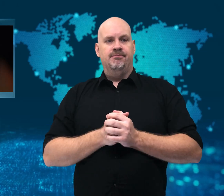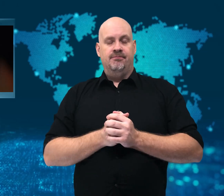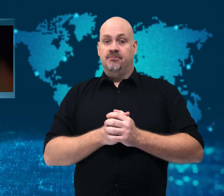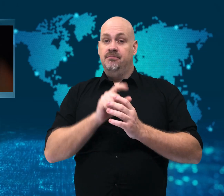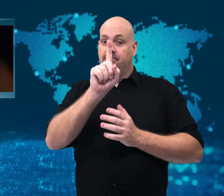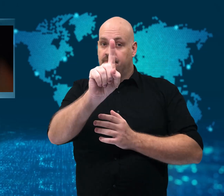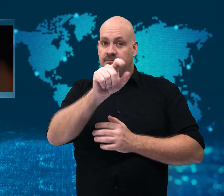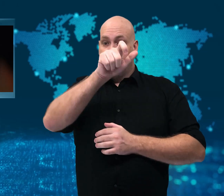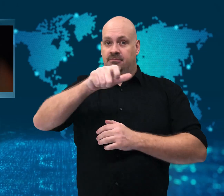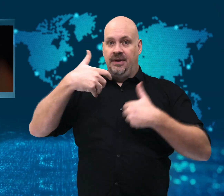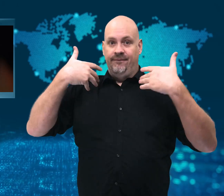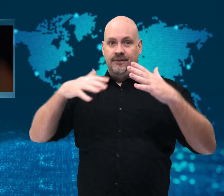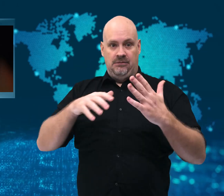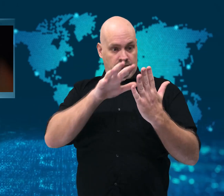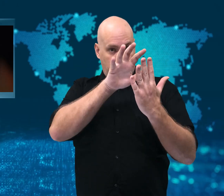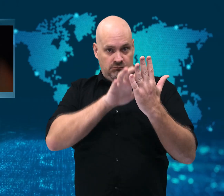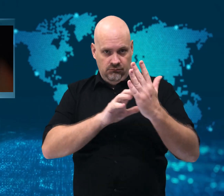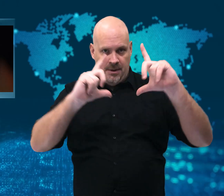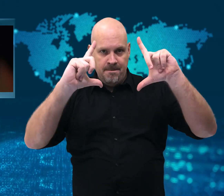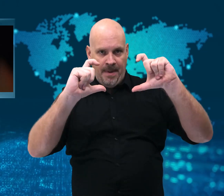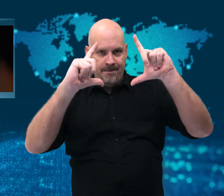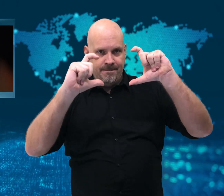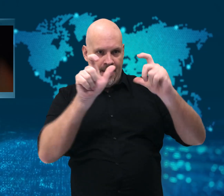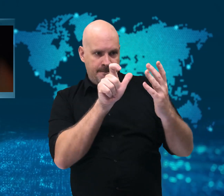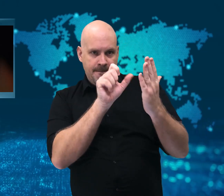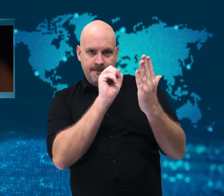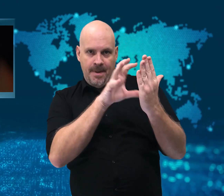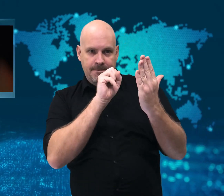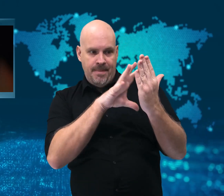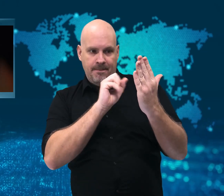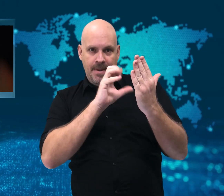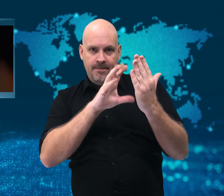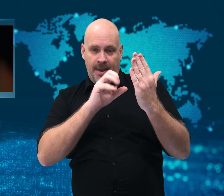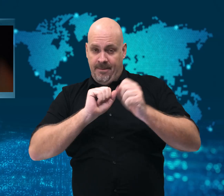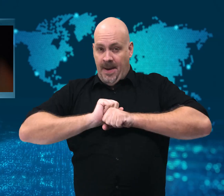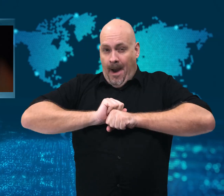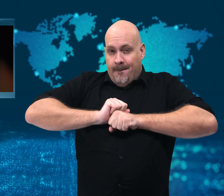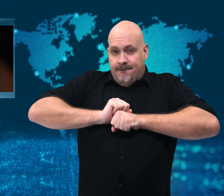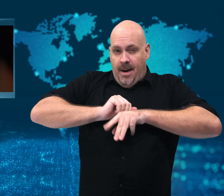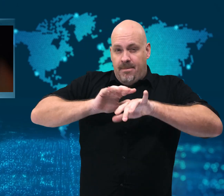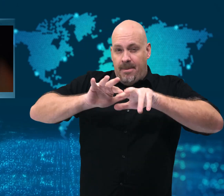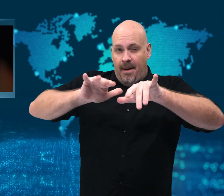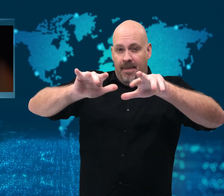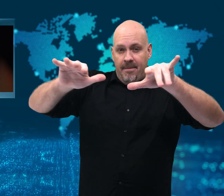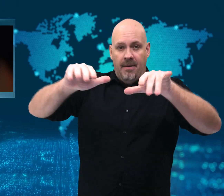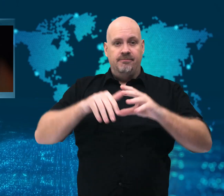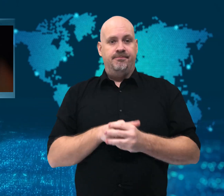but screenshots of her postings went viral.